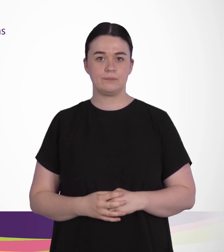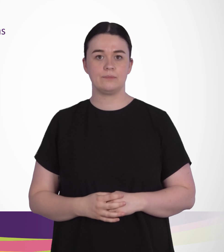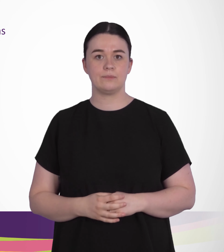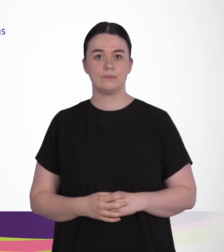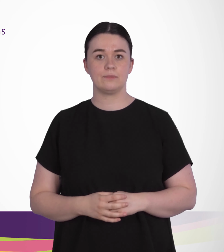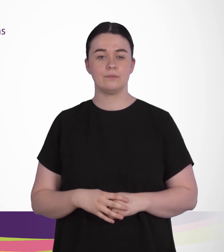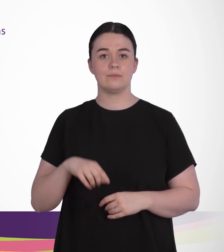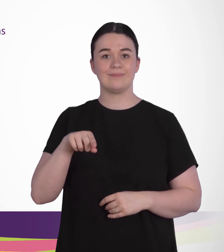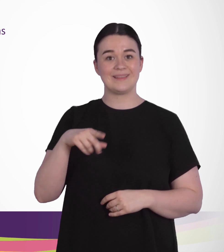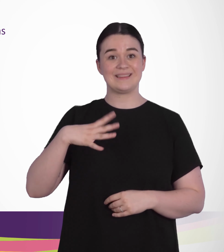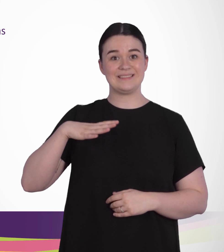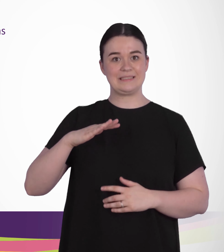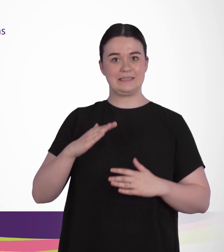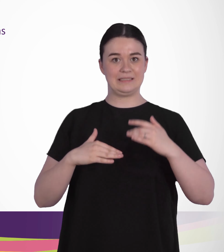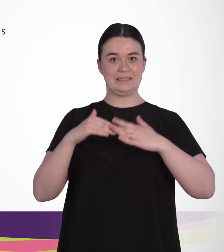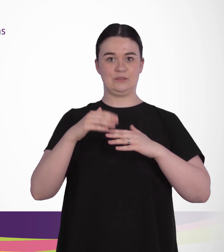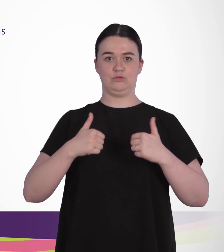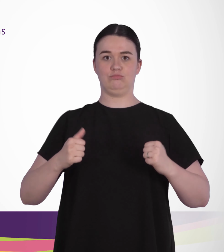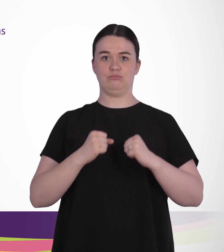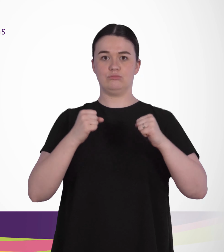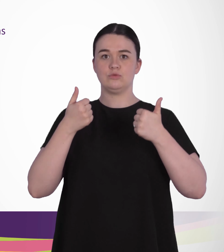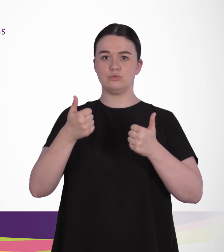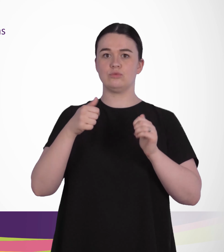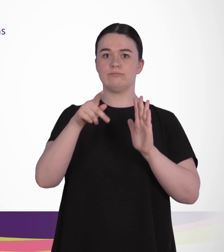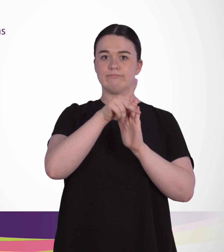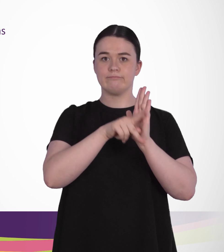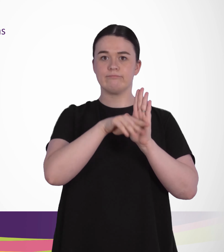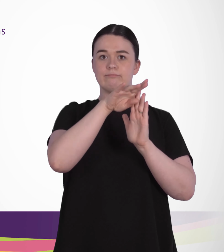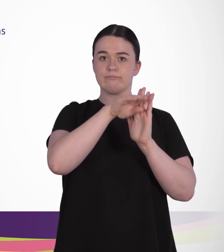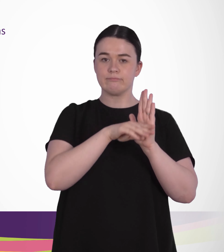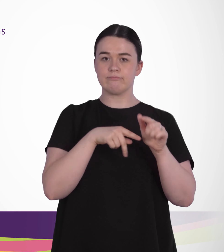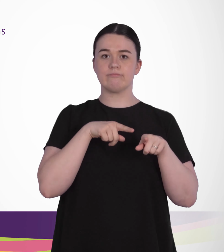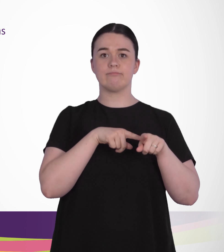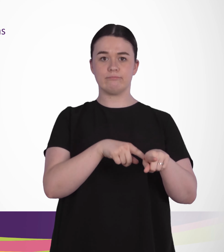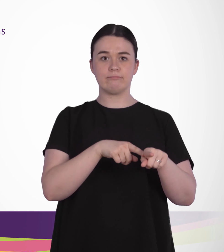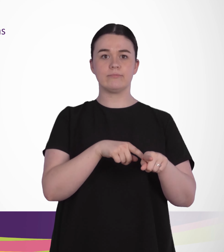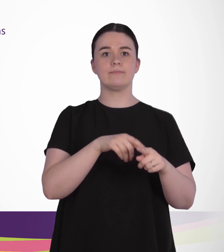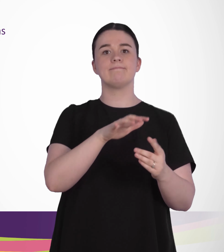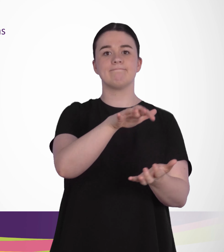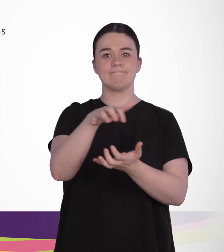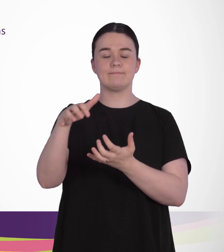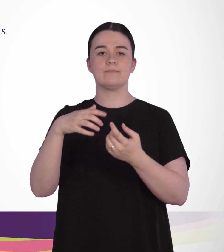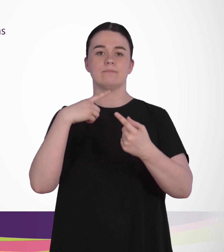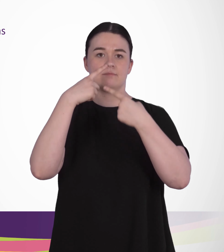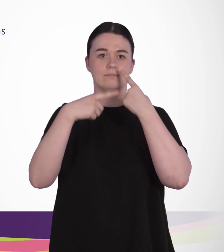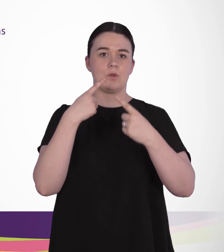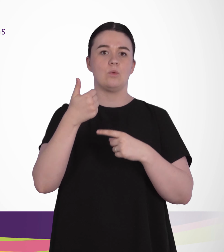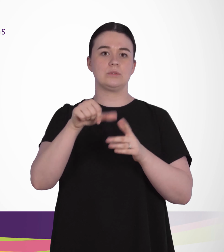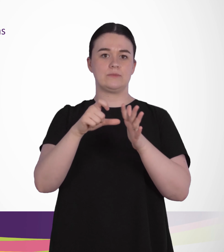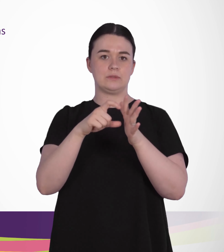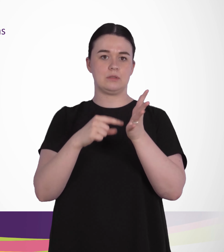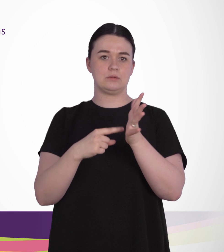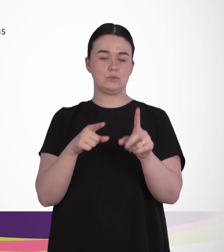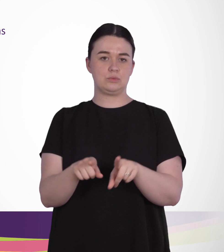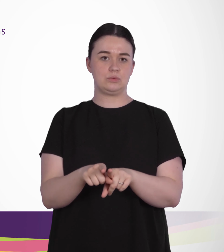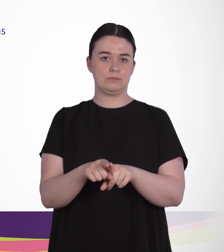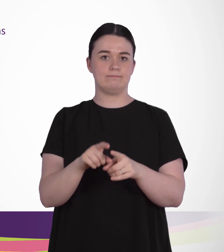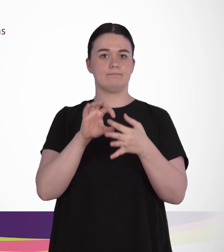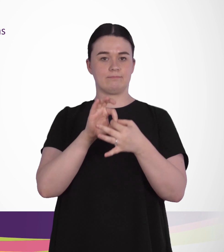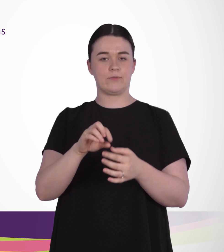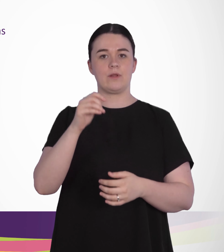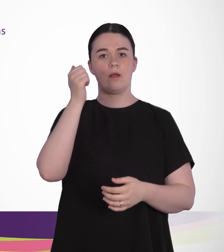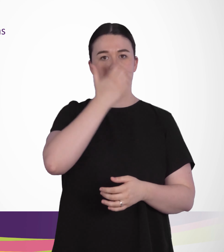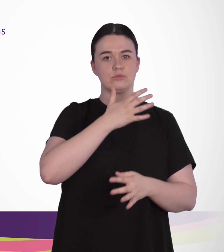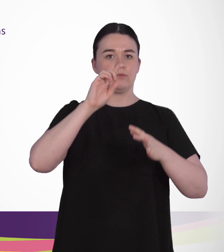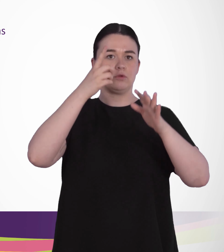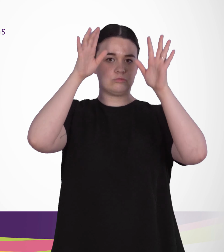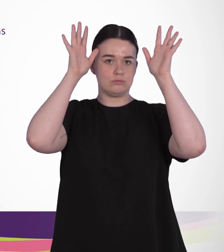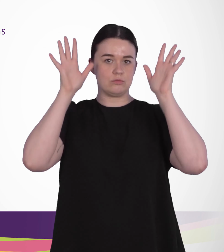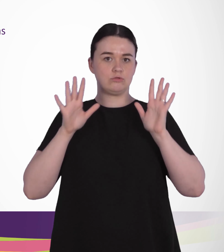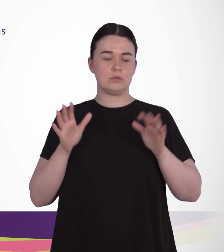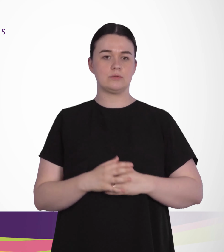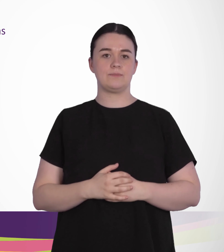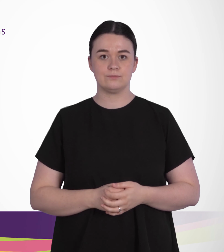and the need to develop appropriate protocols for the collection and use of data.